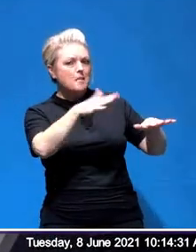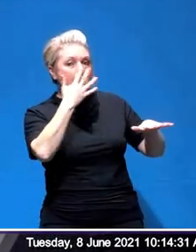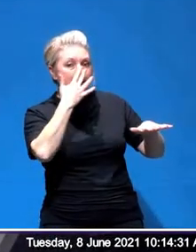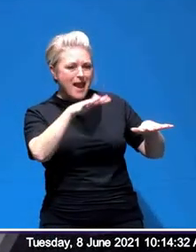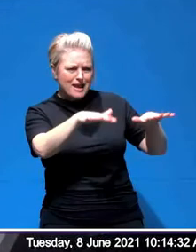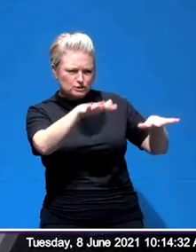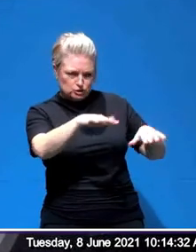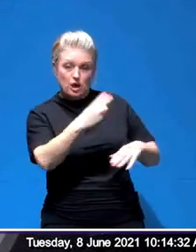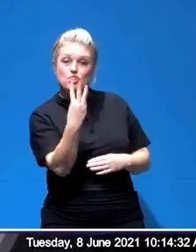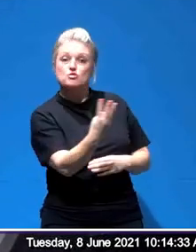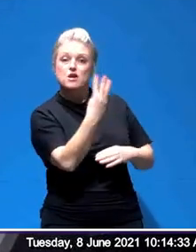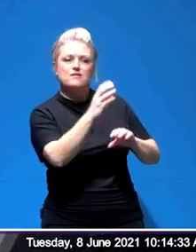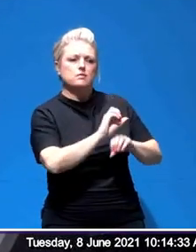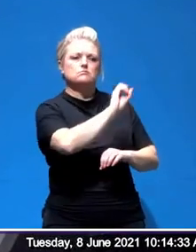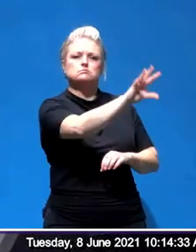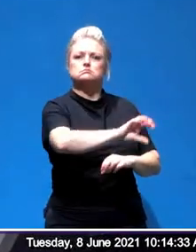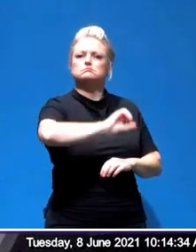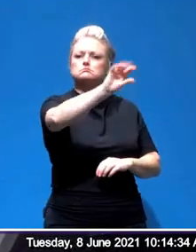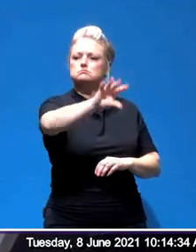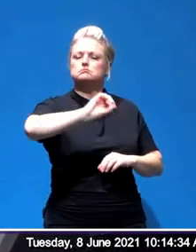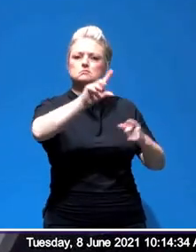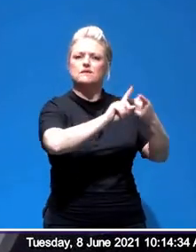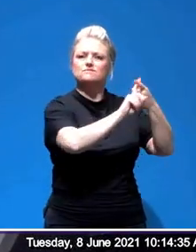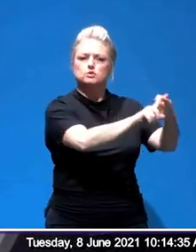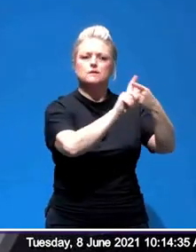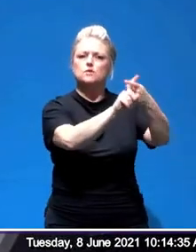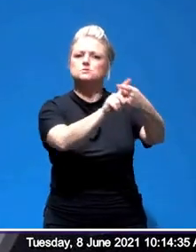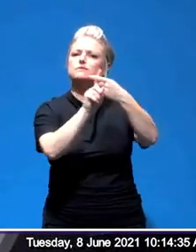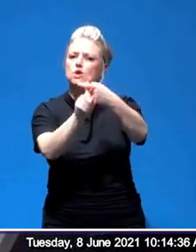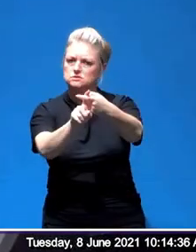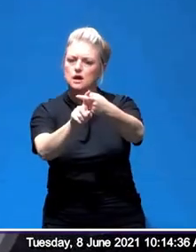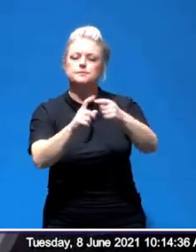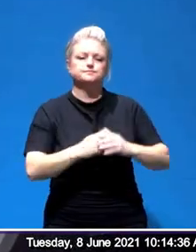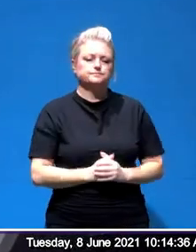permanent accommodation arrangements were set up for these boys by the IDSC,